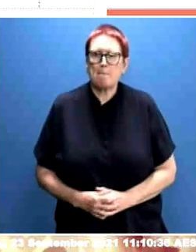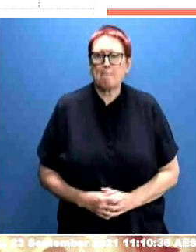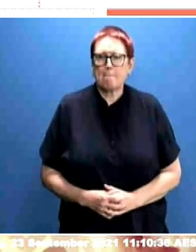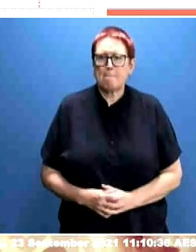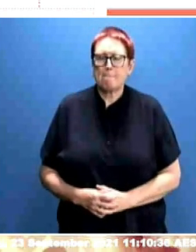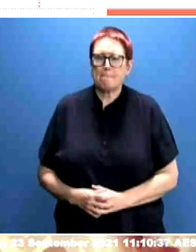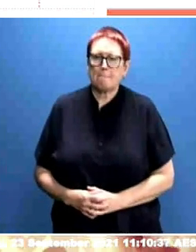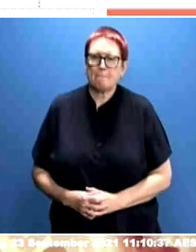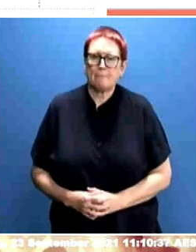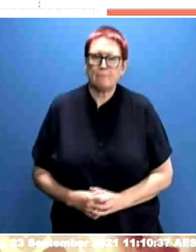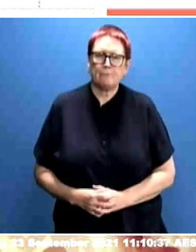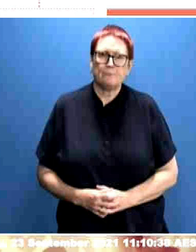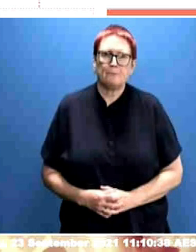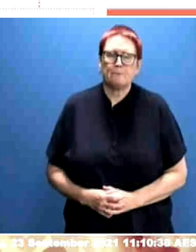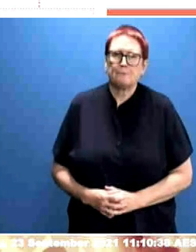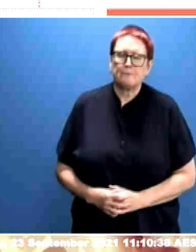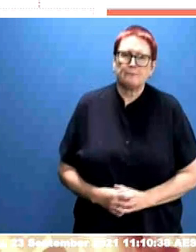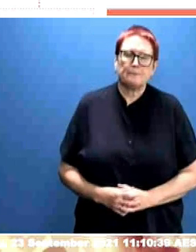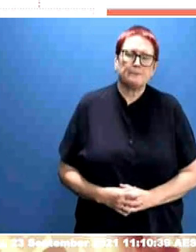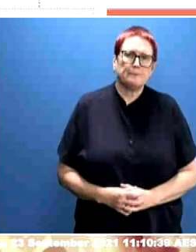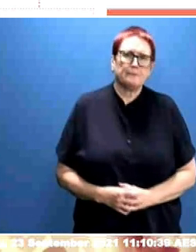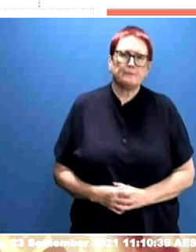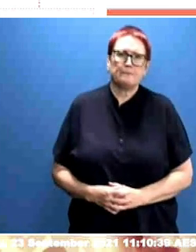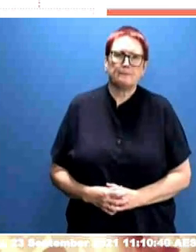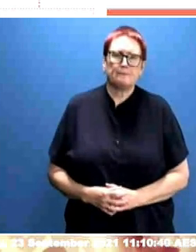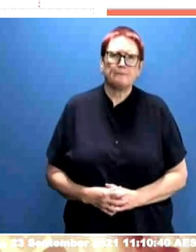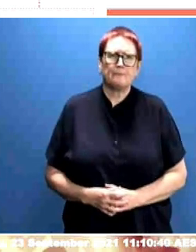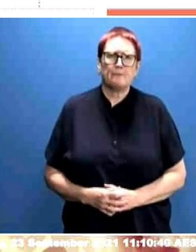or what may need to happen to enable that smooth transition,